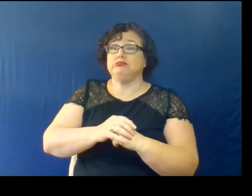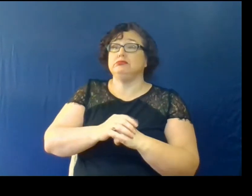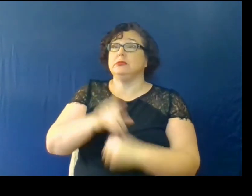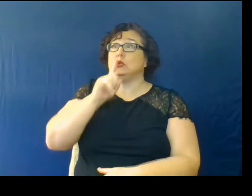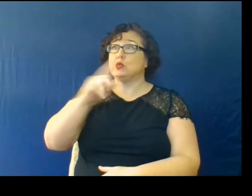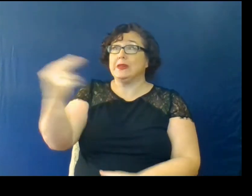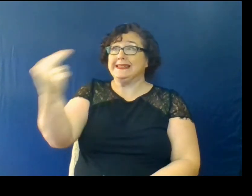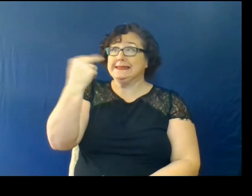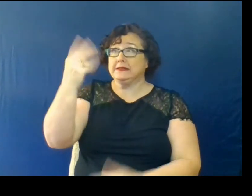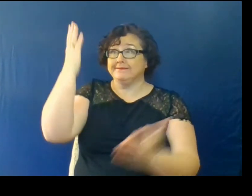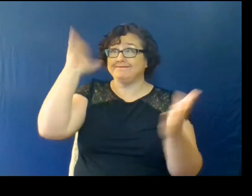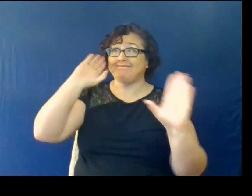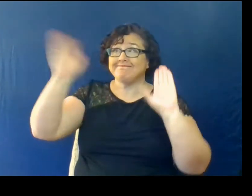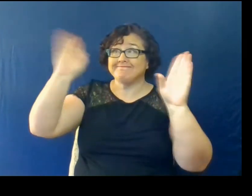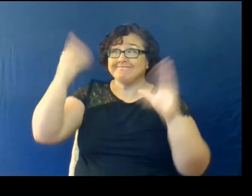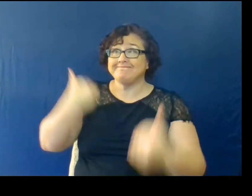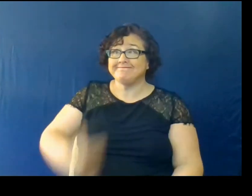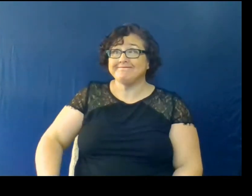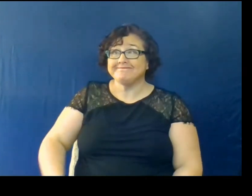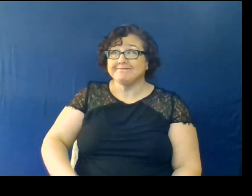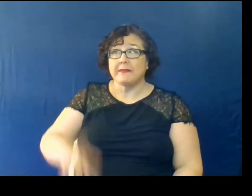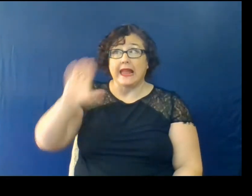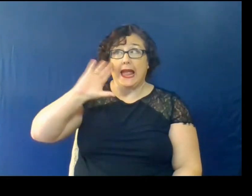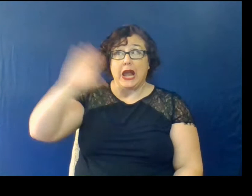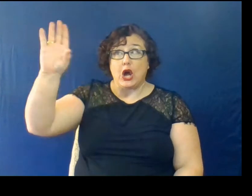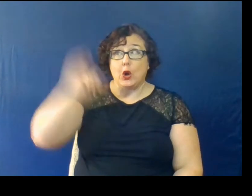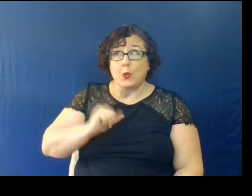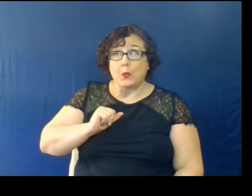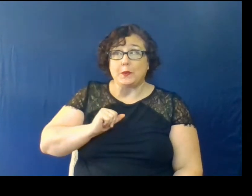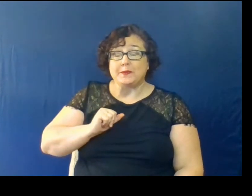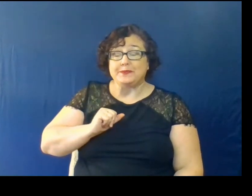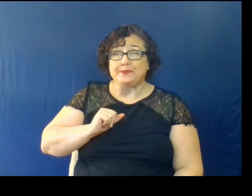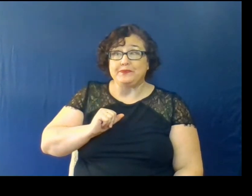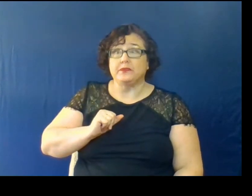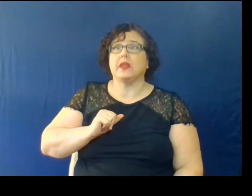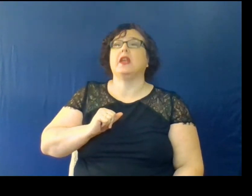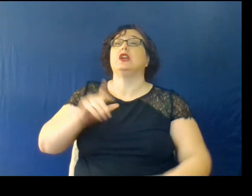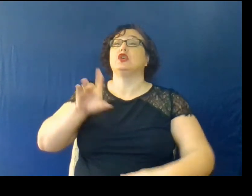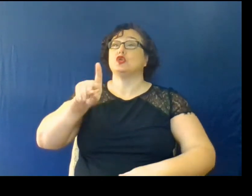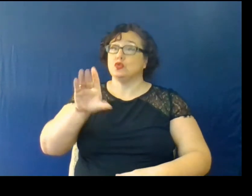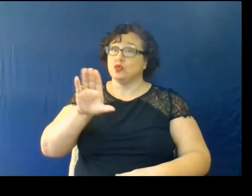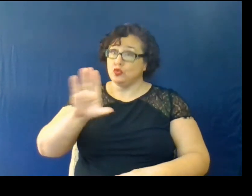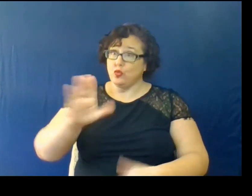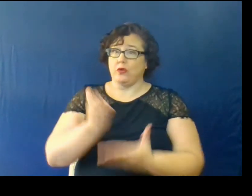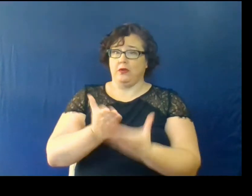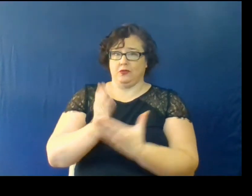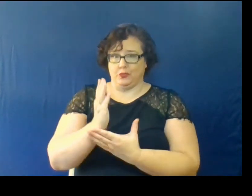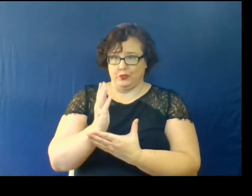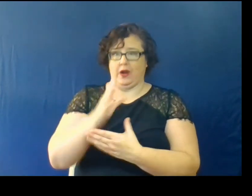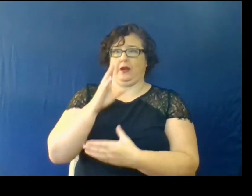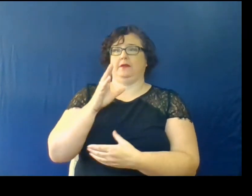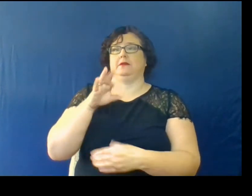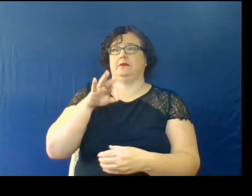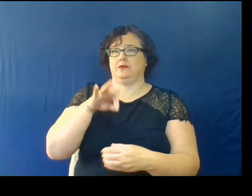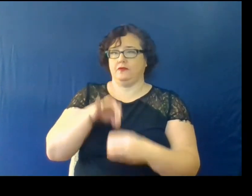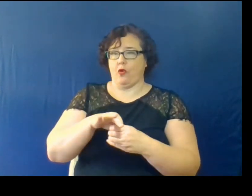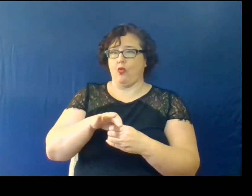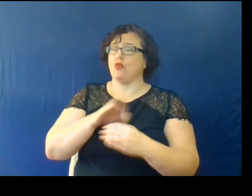and make sure that they hear you because you have all the rights. You have the right to exercise